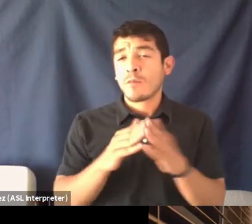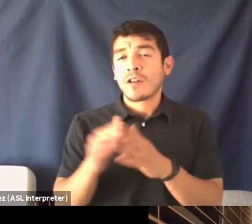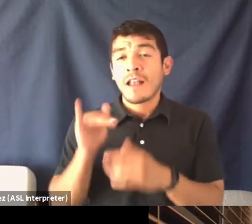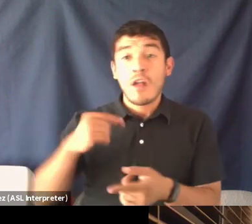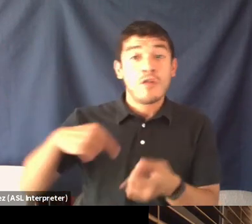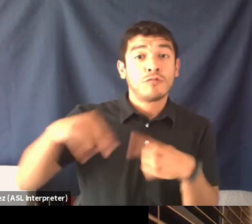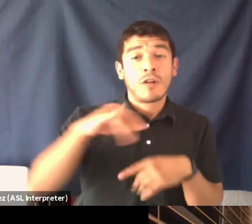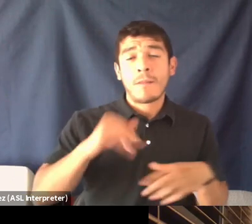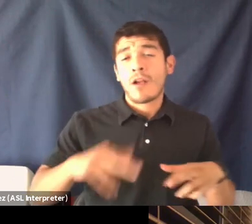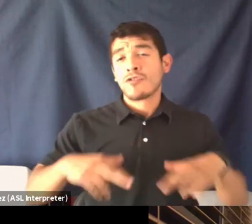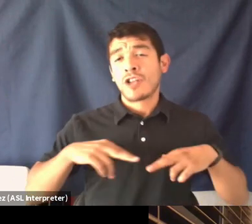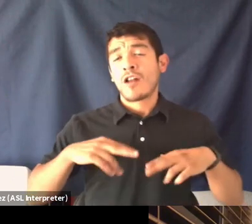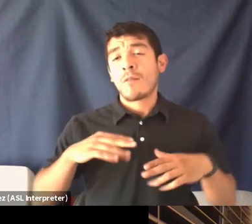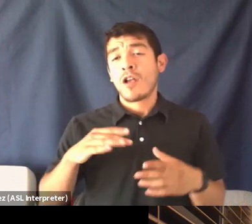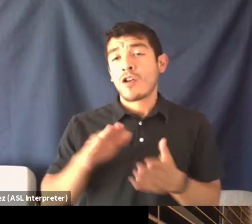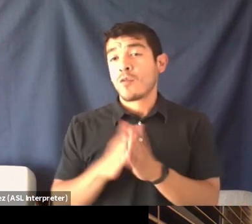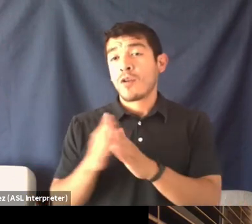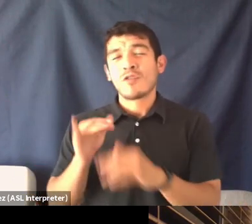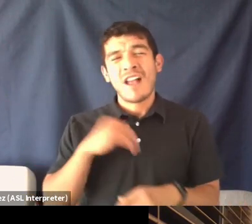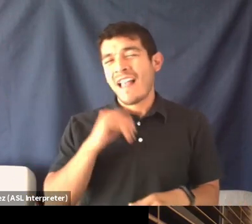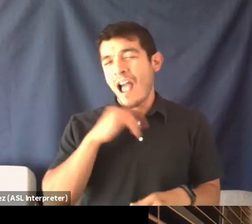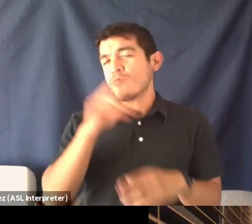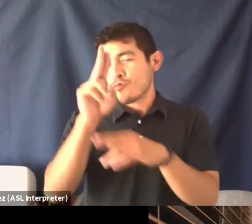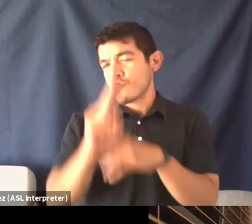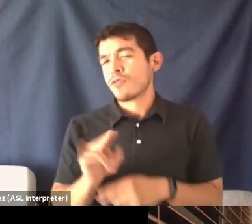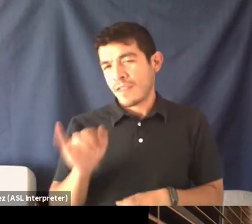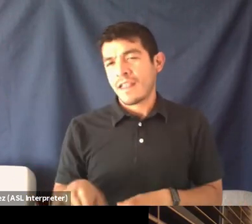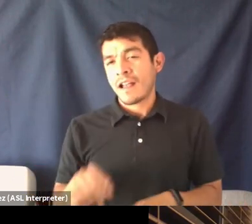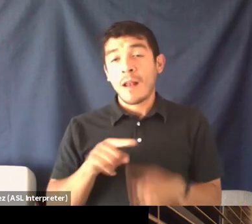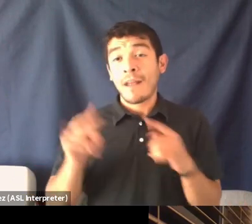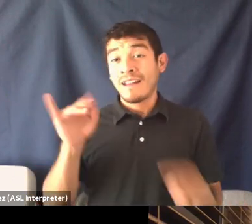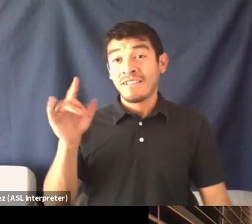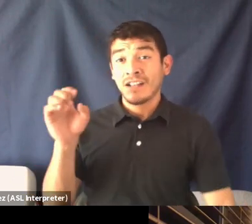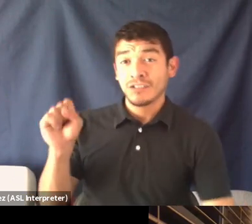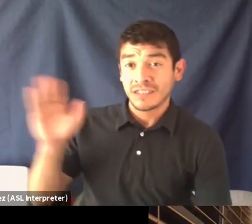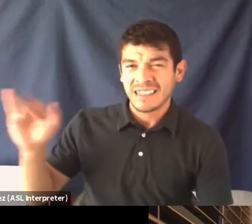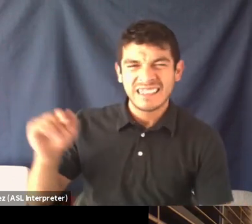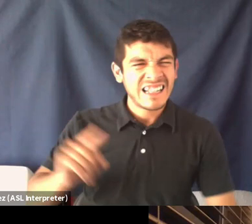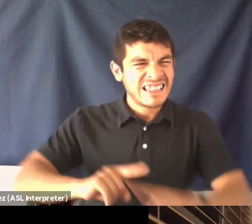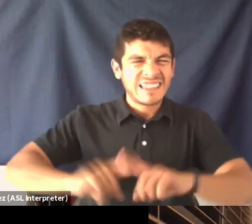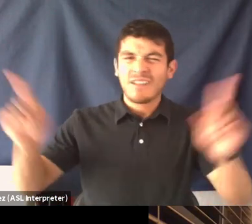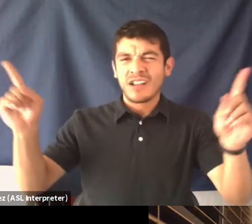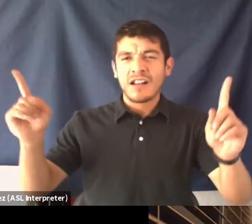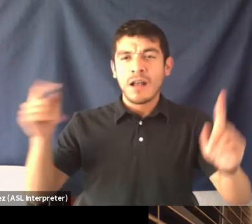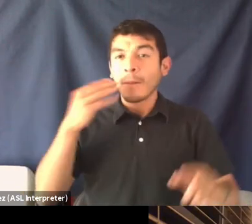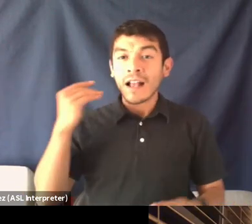So that terrain wasn't so foreign to me. But the villages is a whole different ballgame because it's literally in the middle of nowhere.